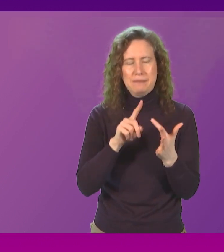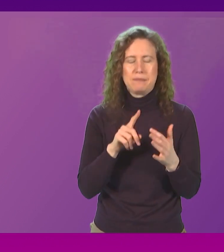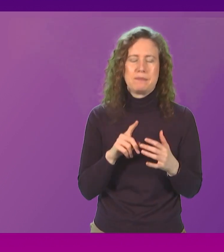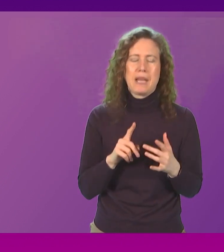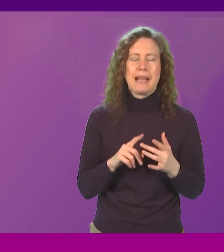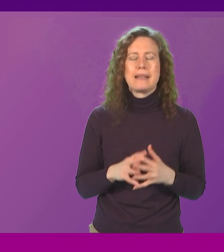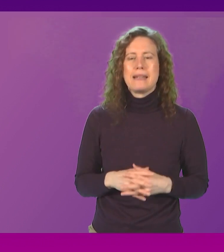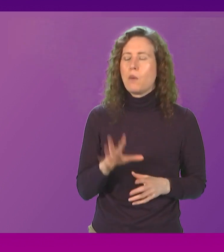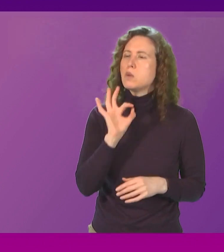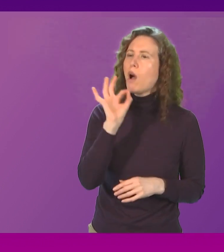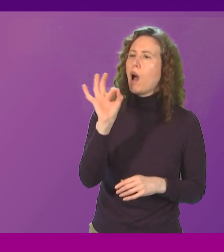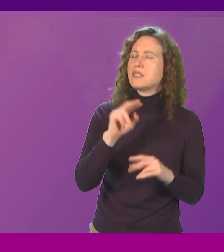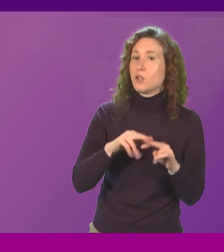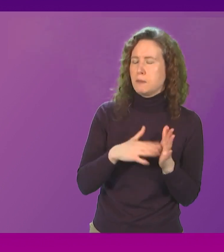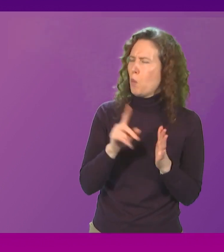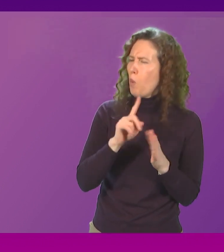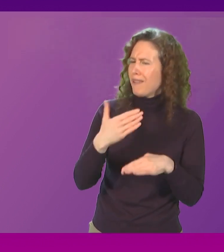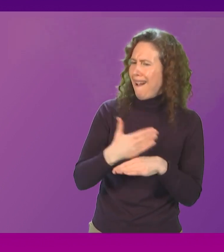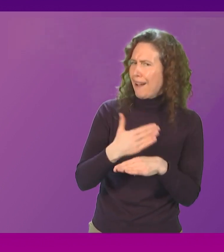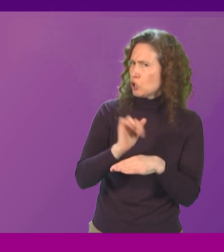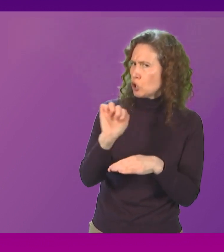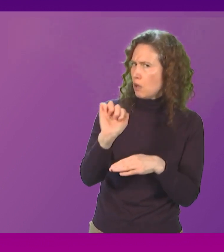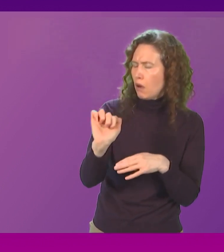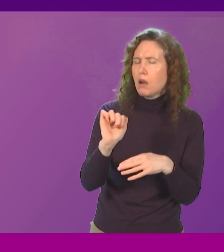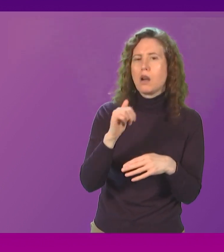To ask the First Minister what action the Scottish Government is taking to tackle the